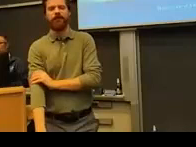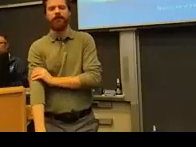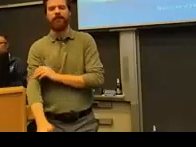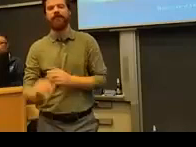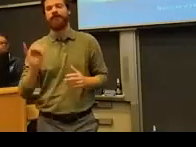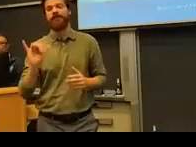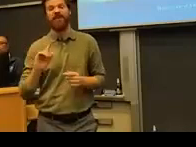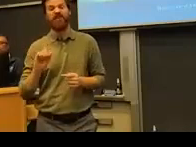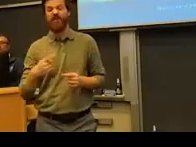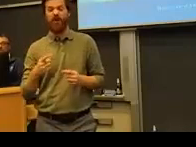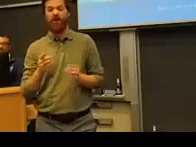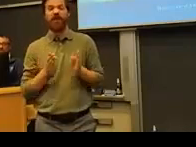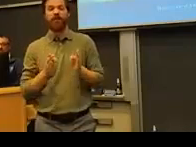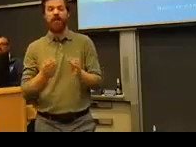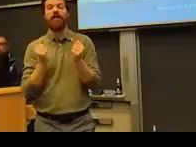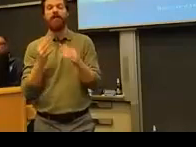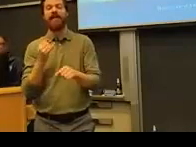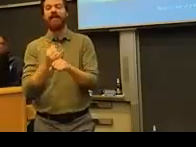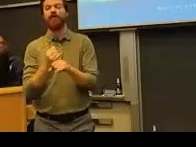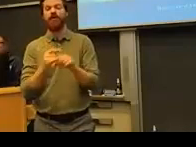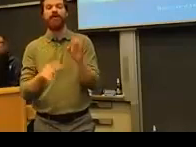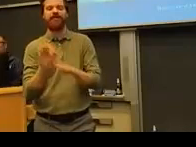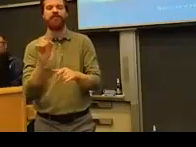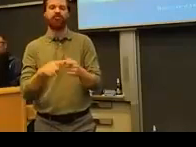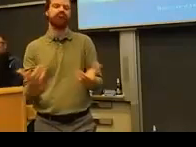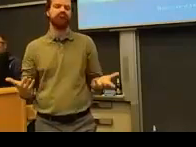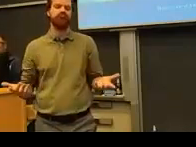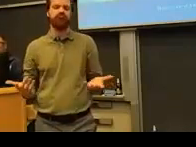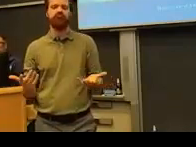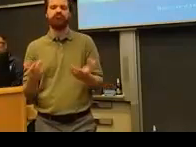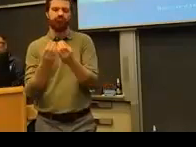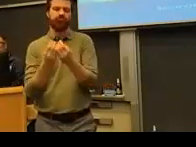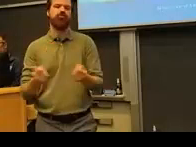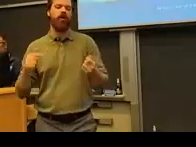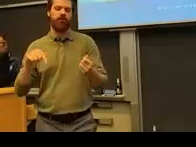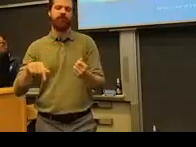only way that many institutions have found to um to solve this particular